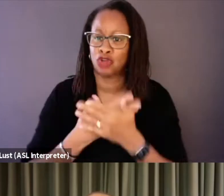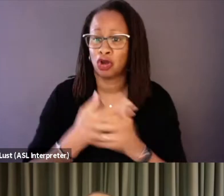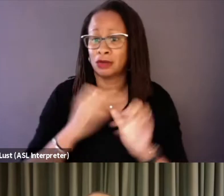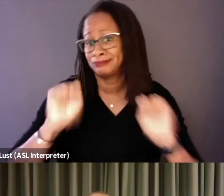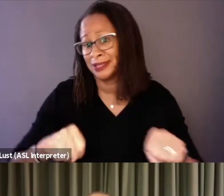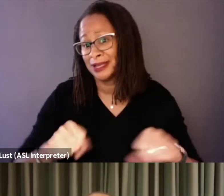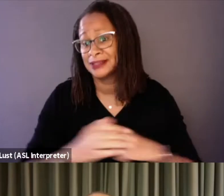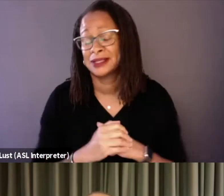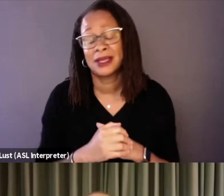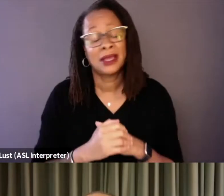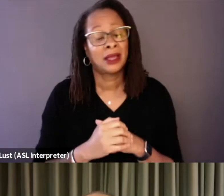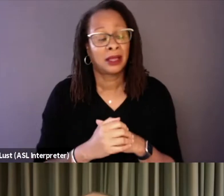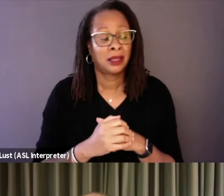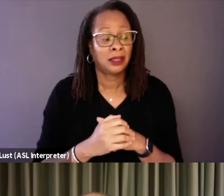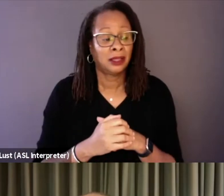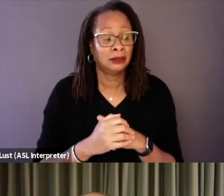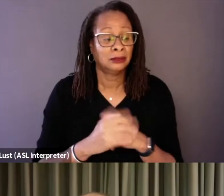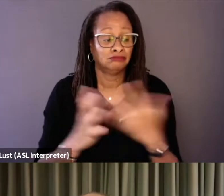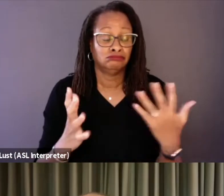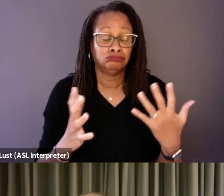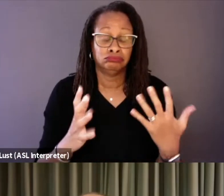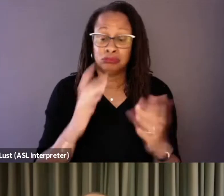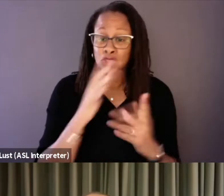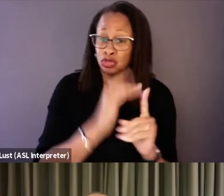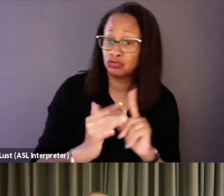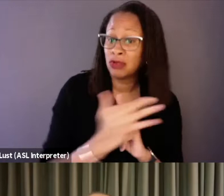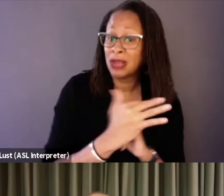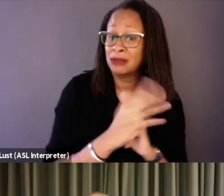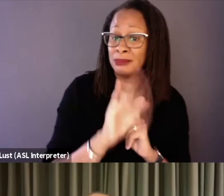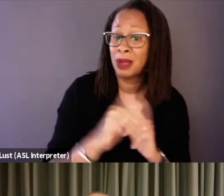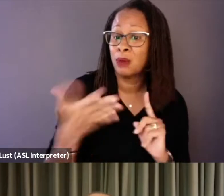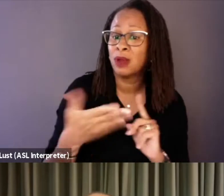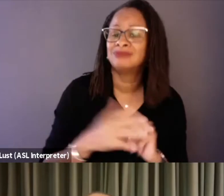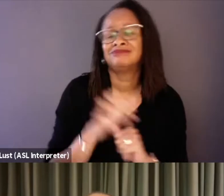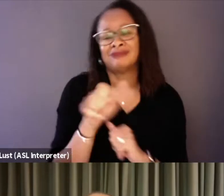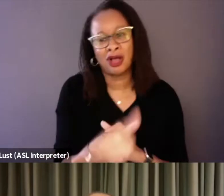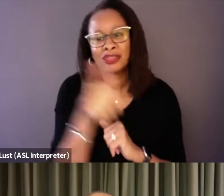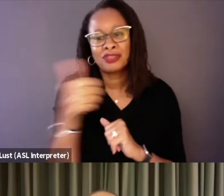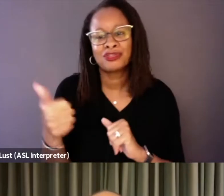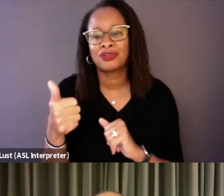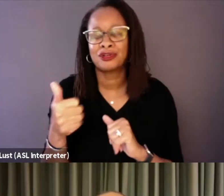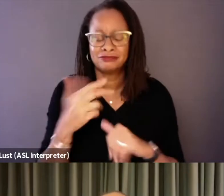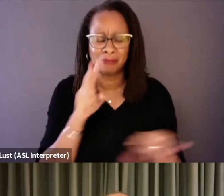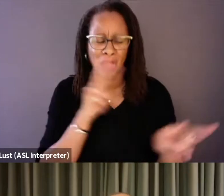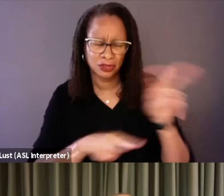it was certainly surrounded by other observations he had in his life.